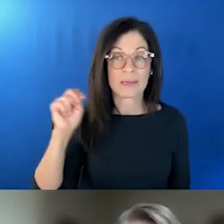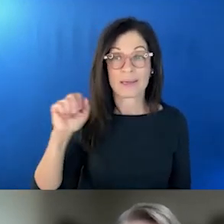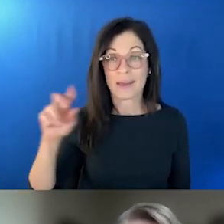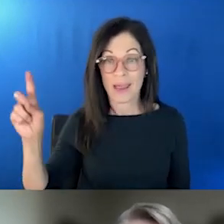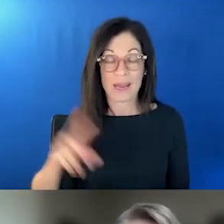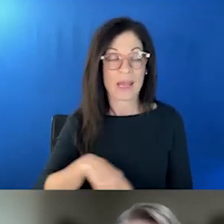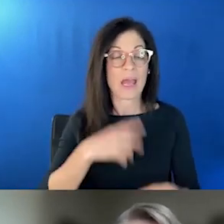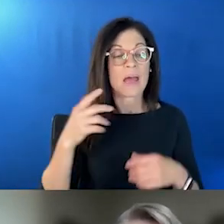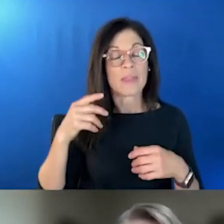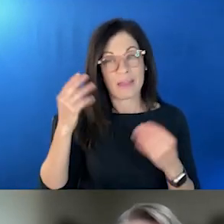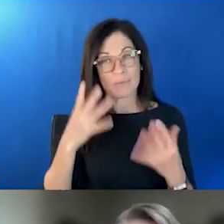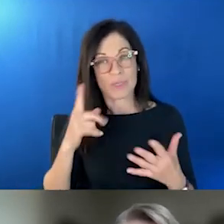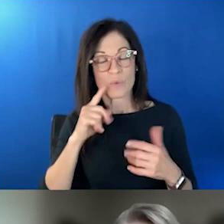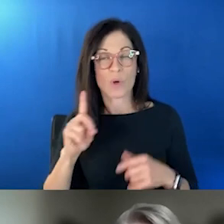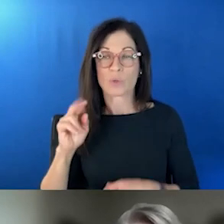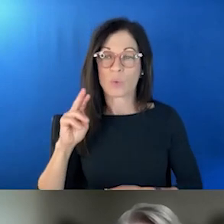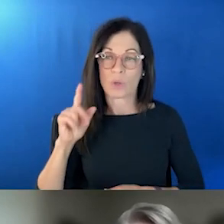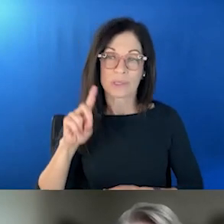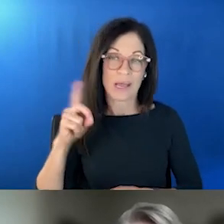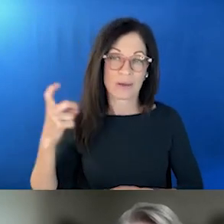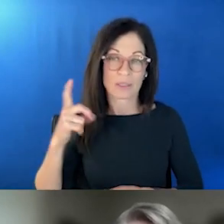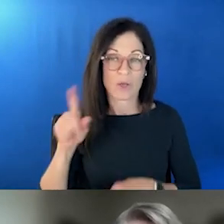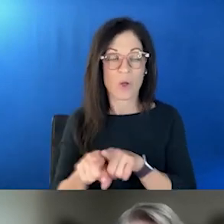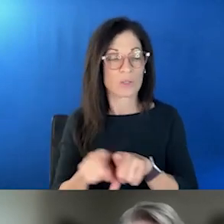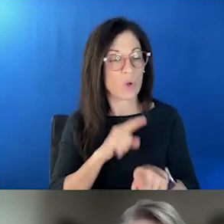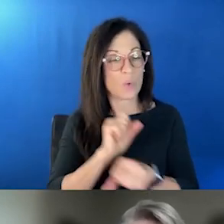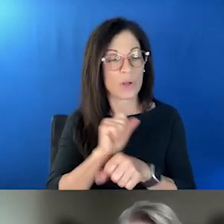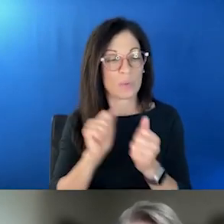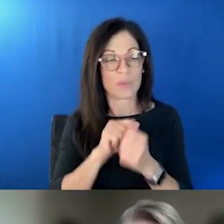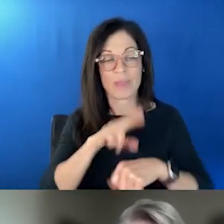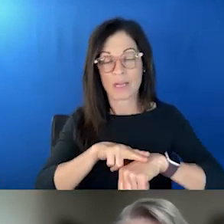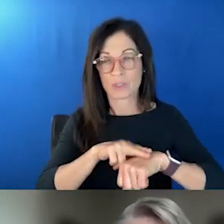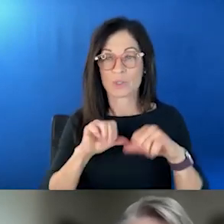DIAGNOSING AND THE NATIONAL ASSOCIATION FOR INJURY